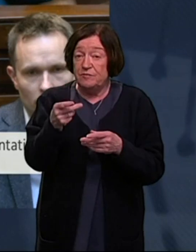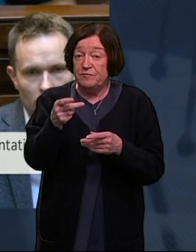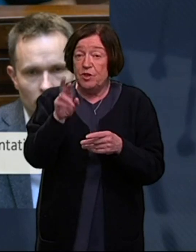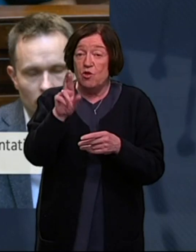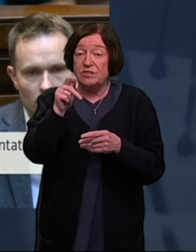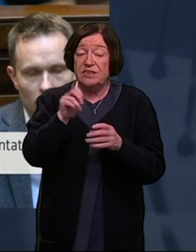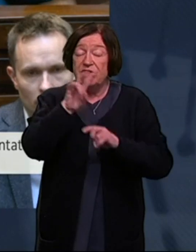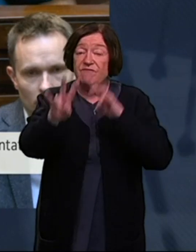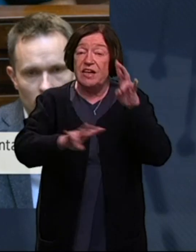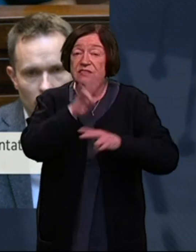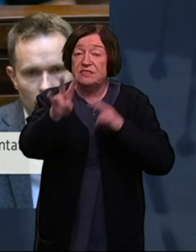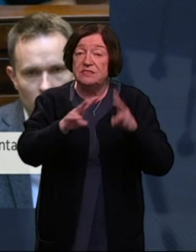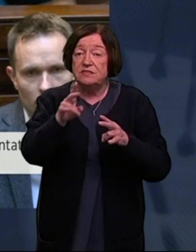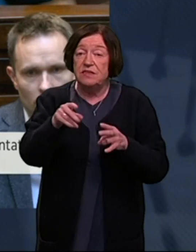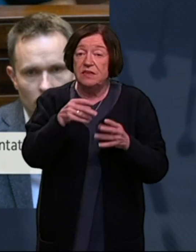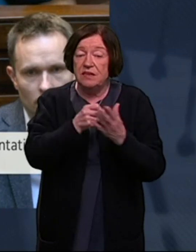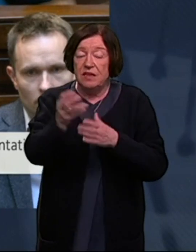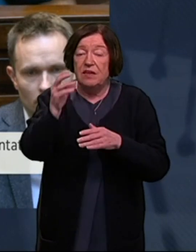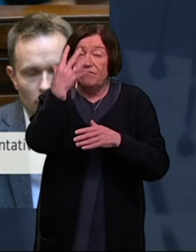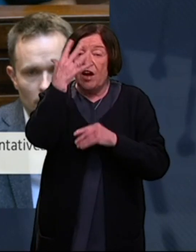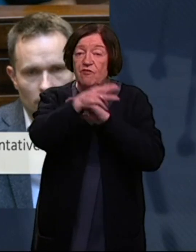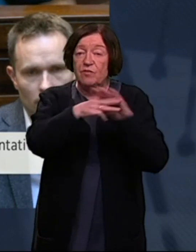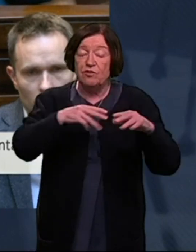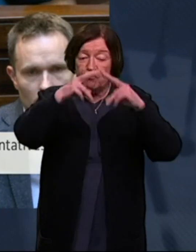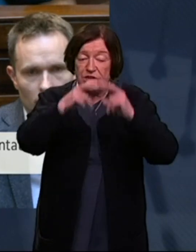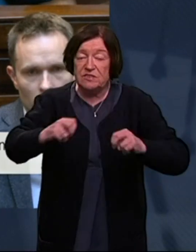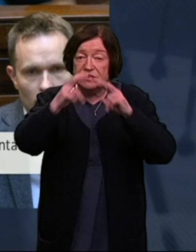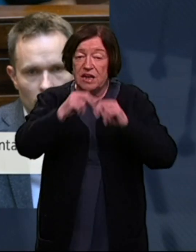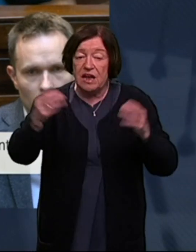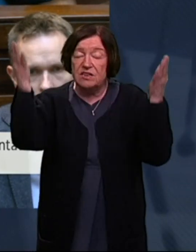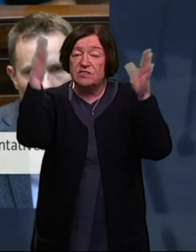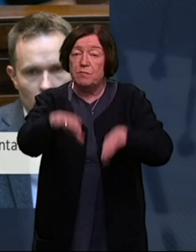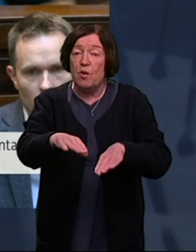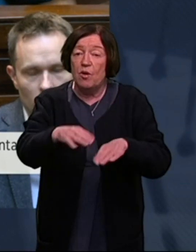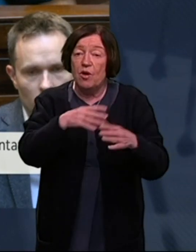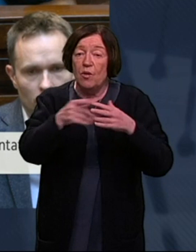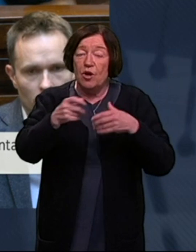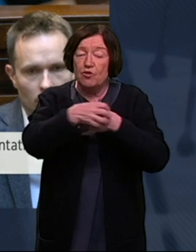“RTÉ Investigates” spent five months researching and exposing what are cruel and